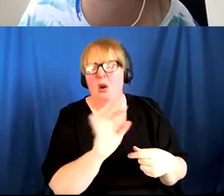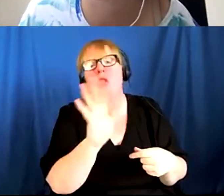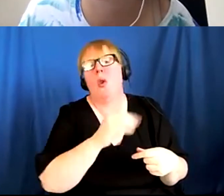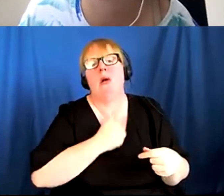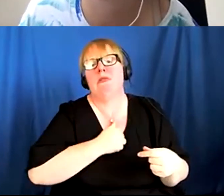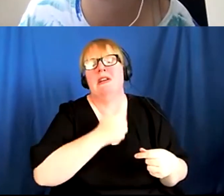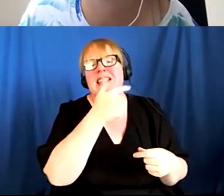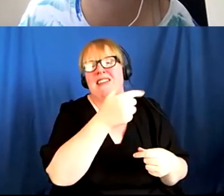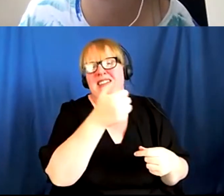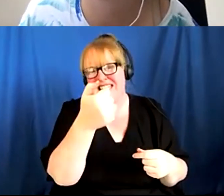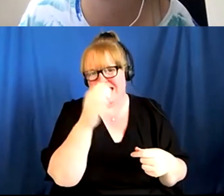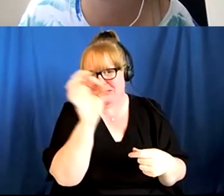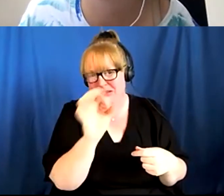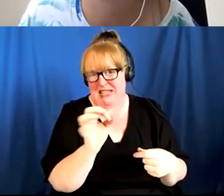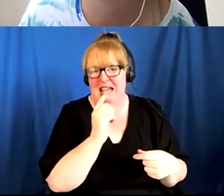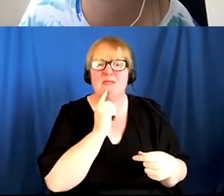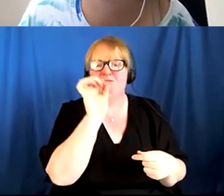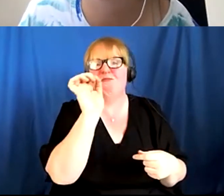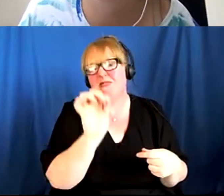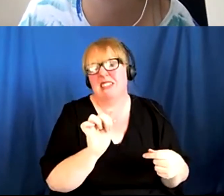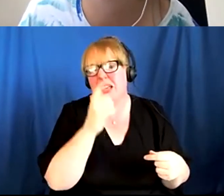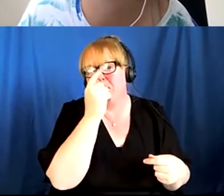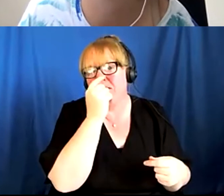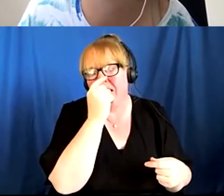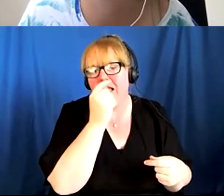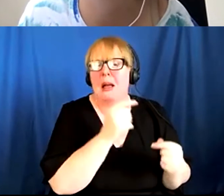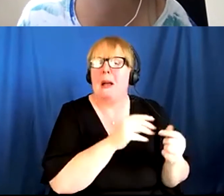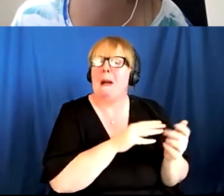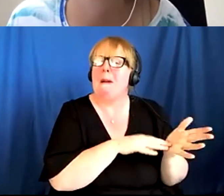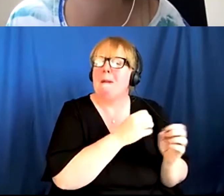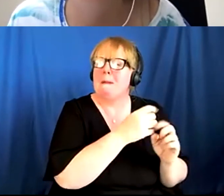of you who say “yes” to that question, but Magda and Adam, what would you say